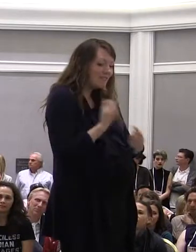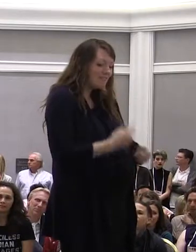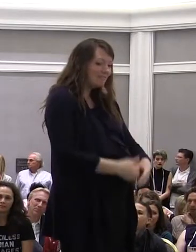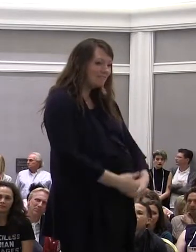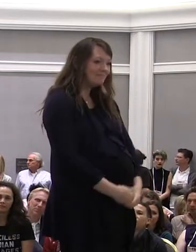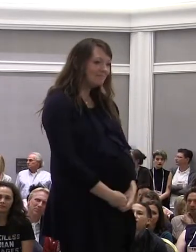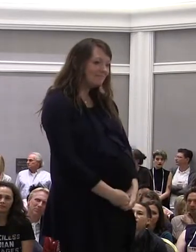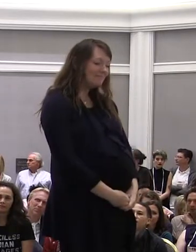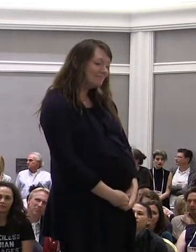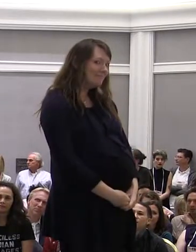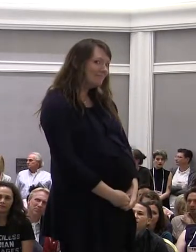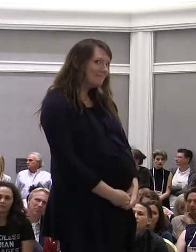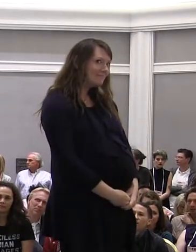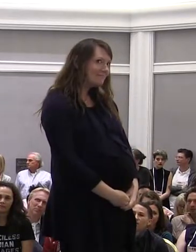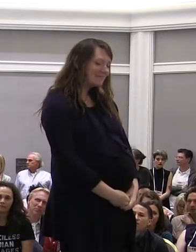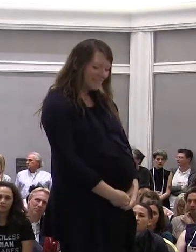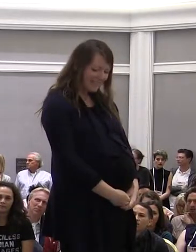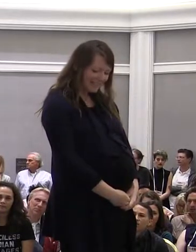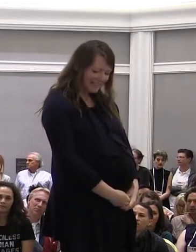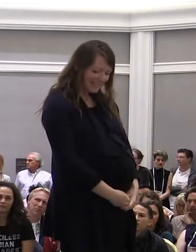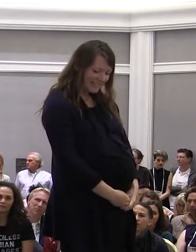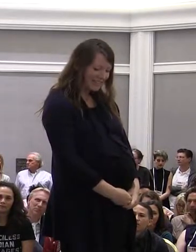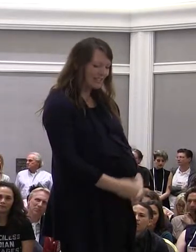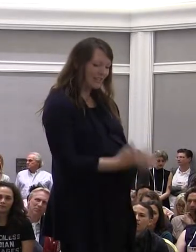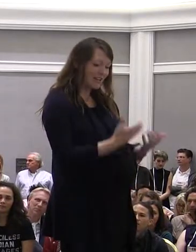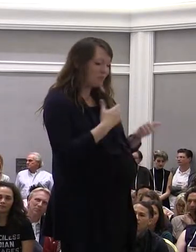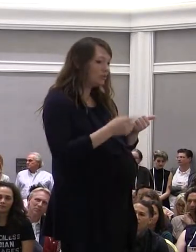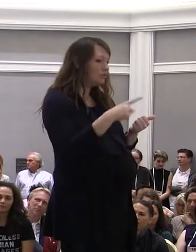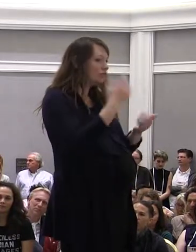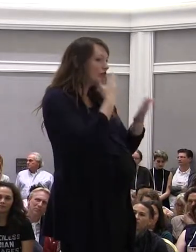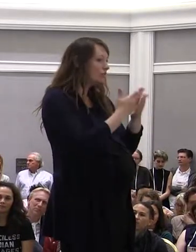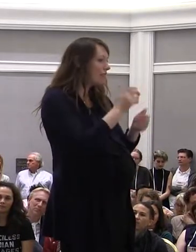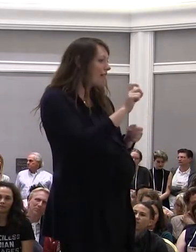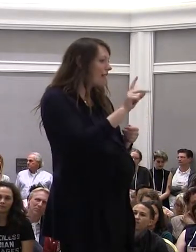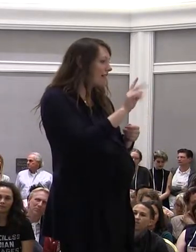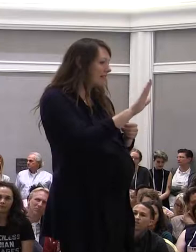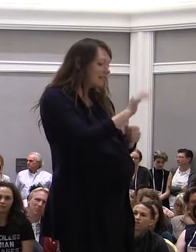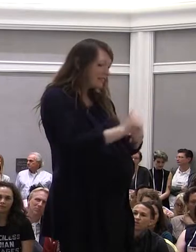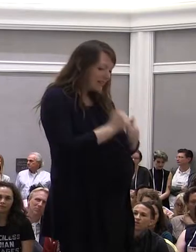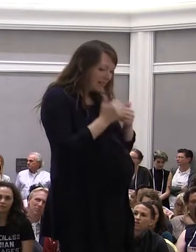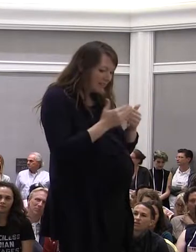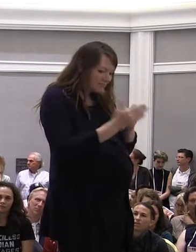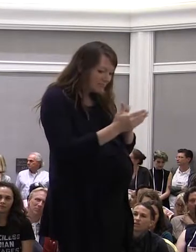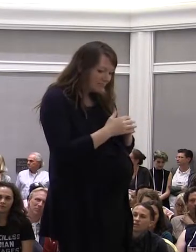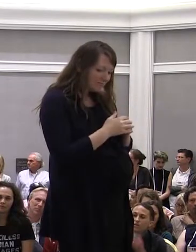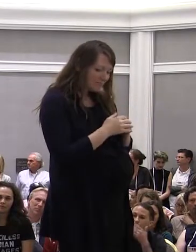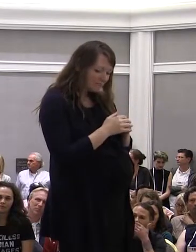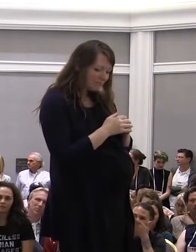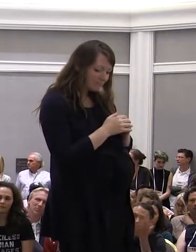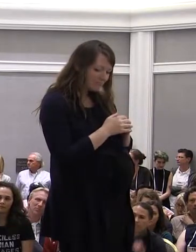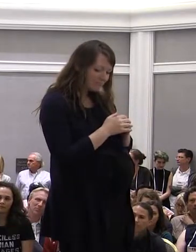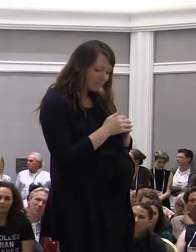And just wish everybody look nice and just in general, just keep on.